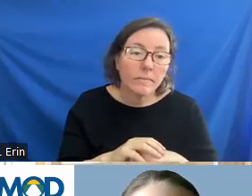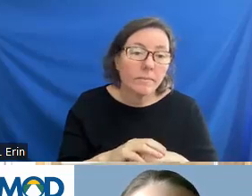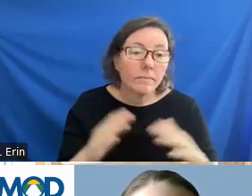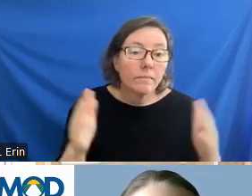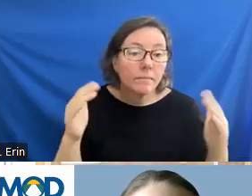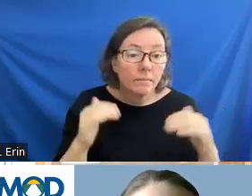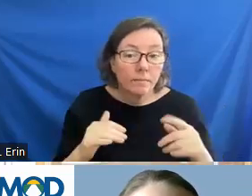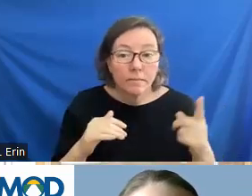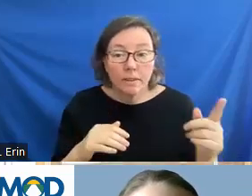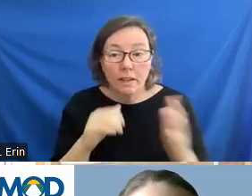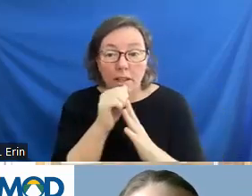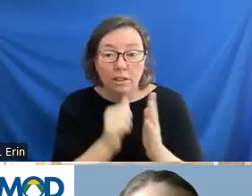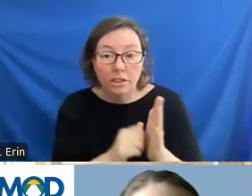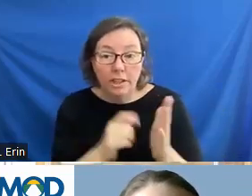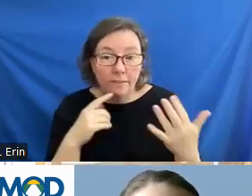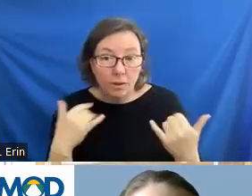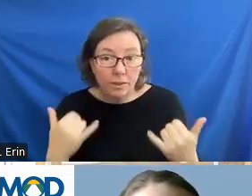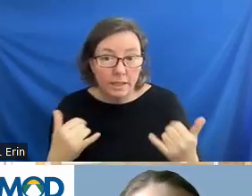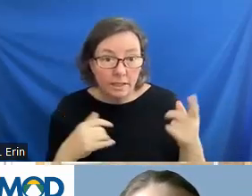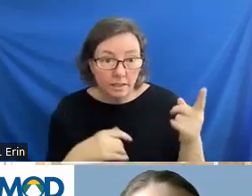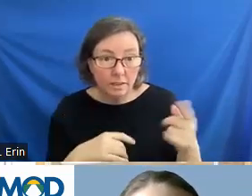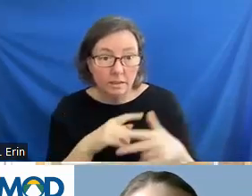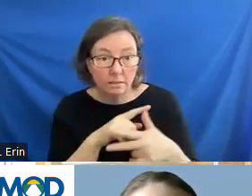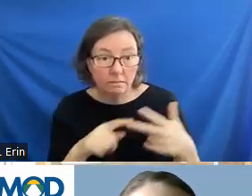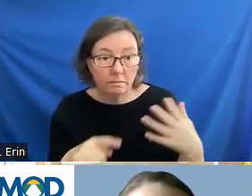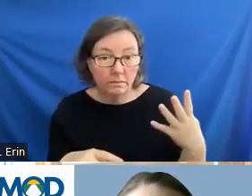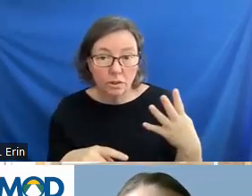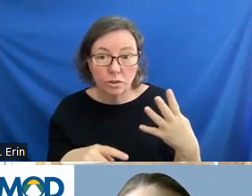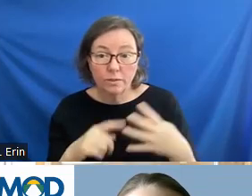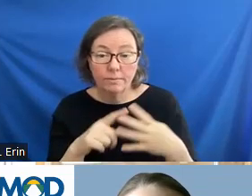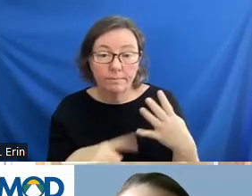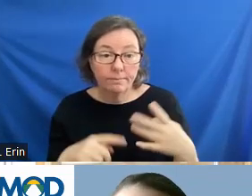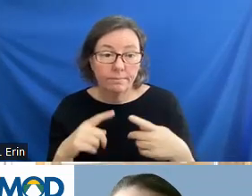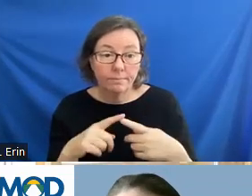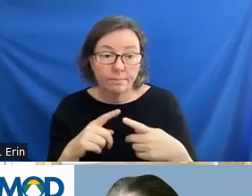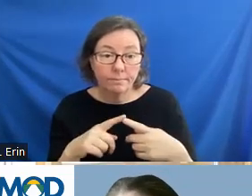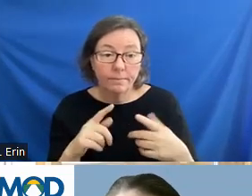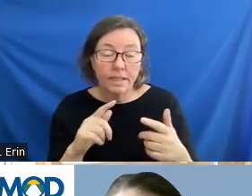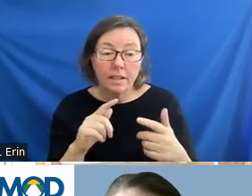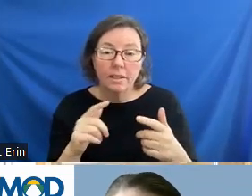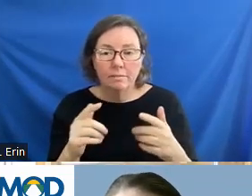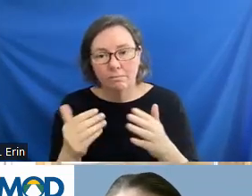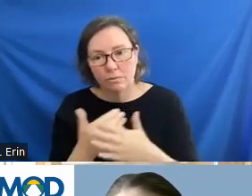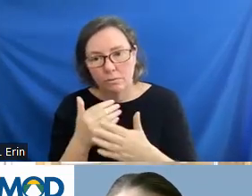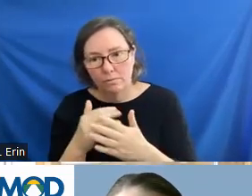So, today, we are going to talk about kind of a refresher of the interactive process,